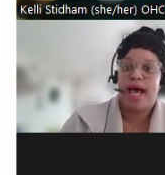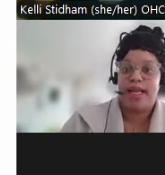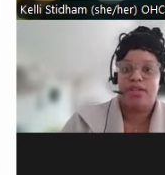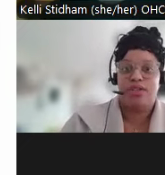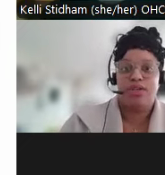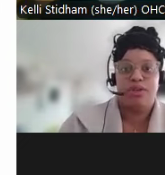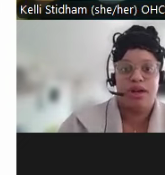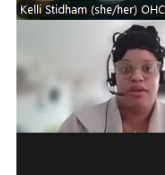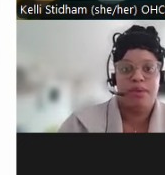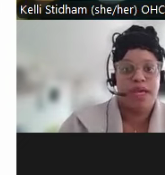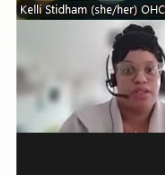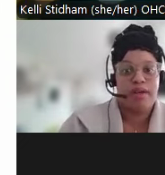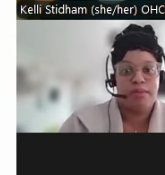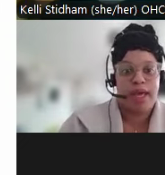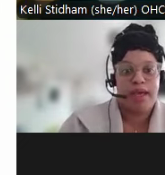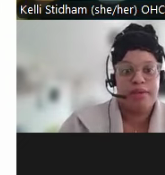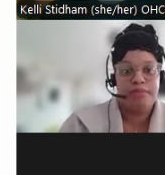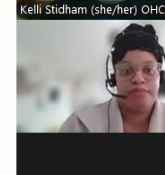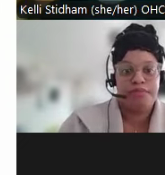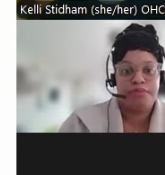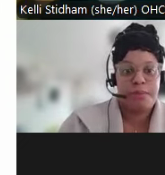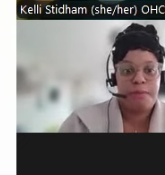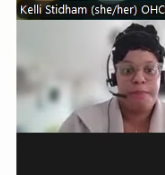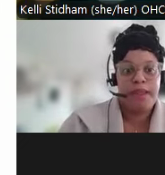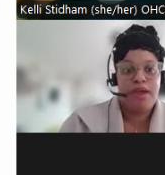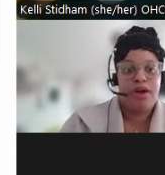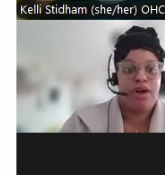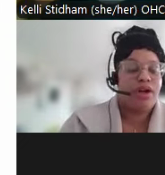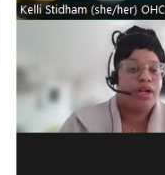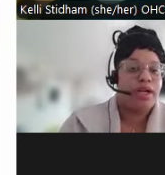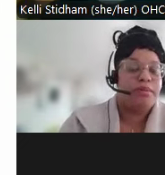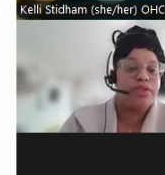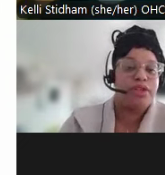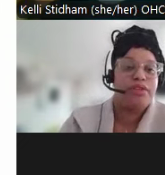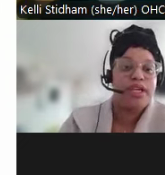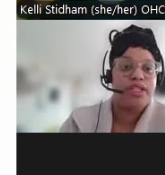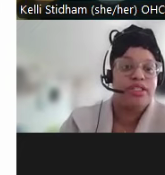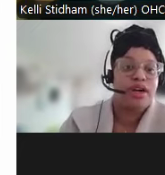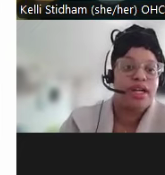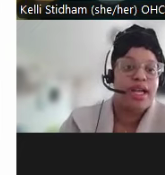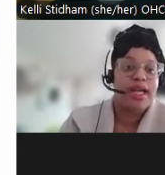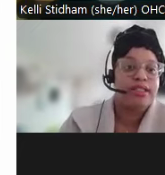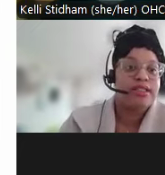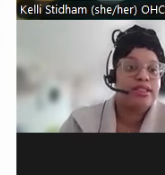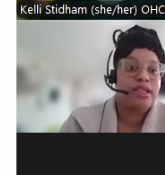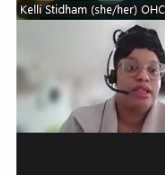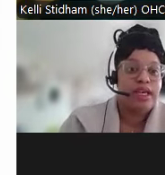added to your base rate of pay. Our um